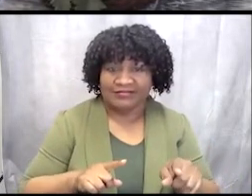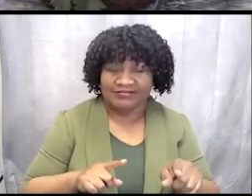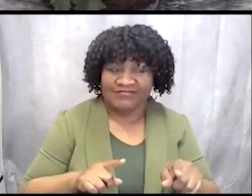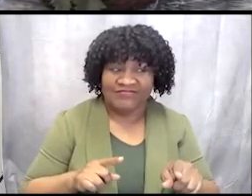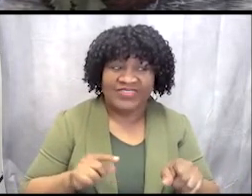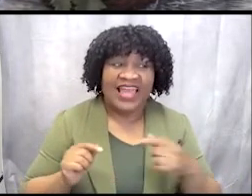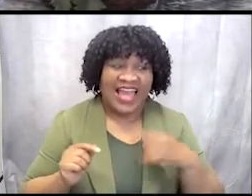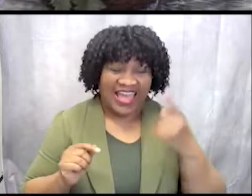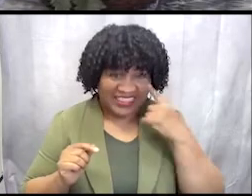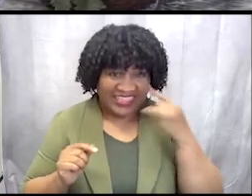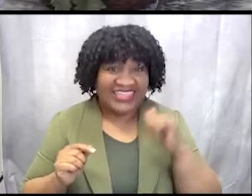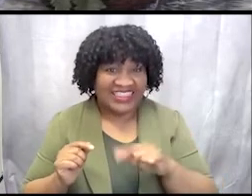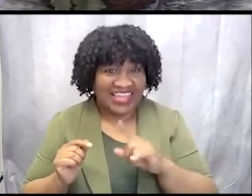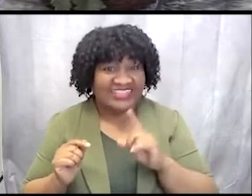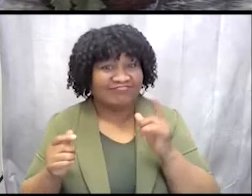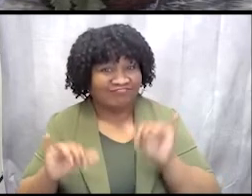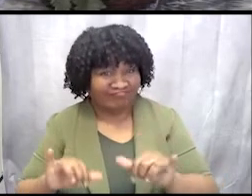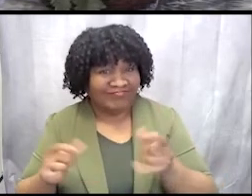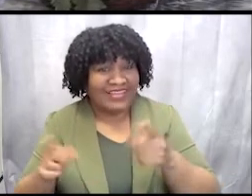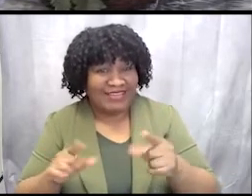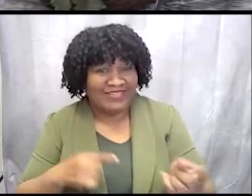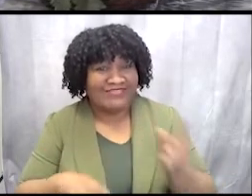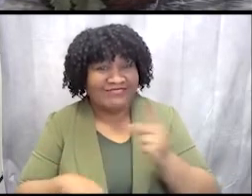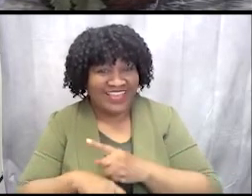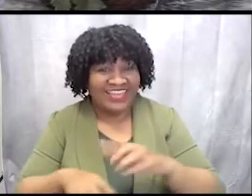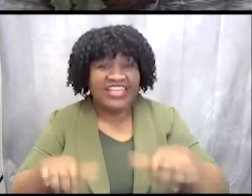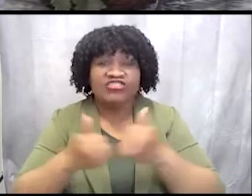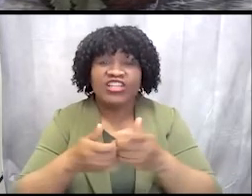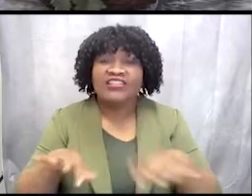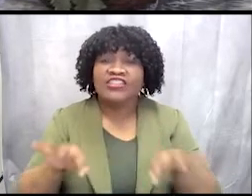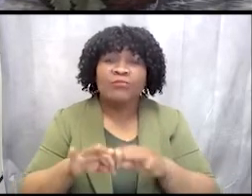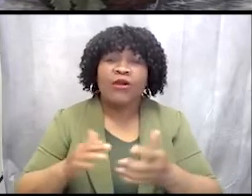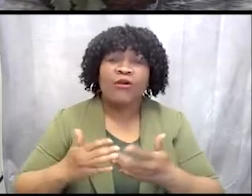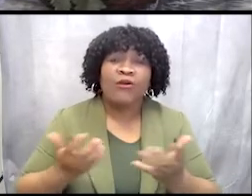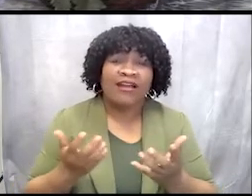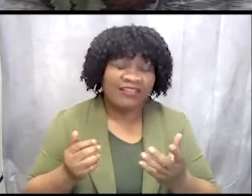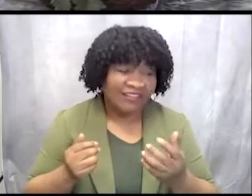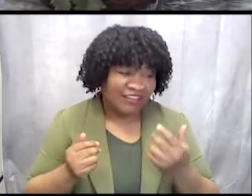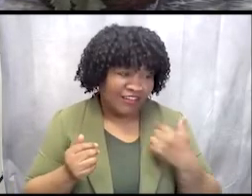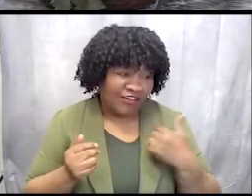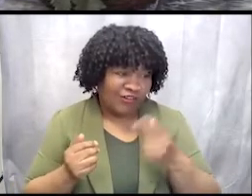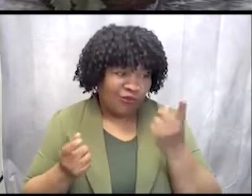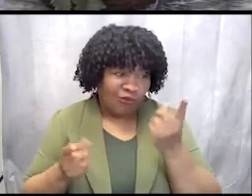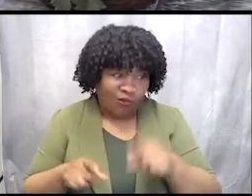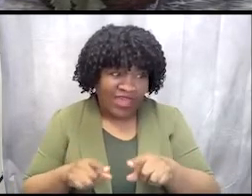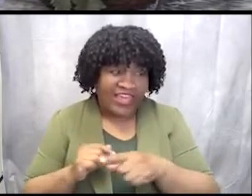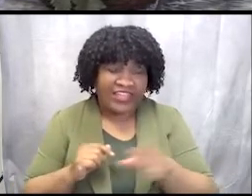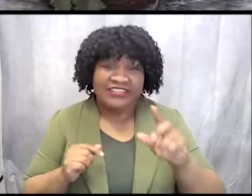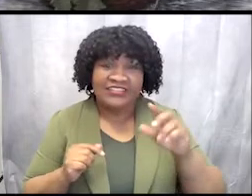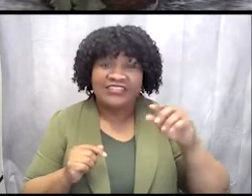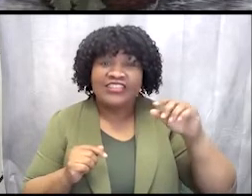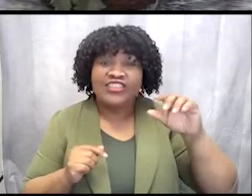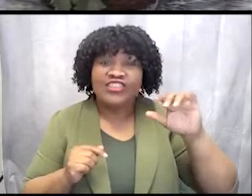And I believe that's still true today. The challenge quite frankly is, when Jefferson said that,